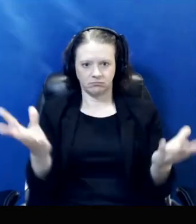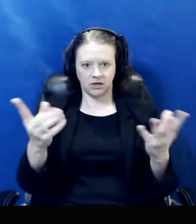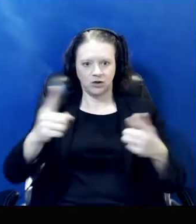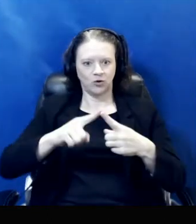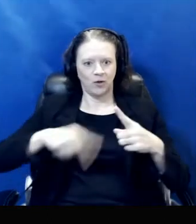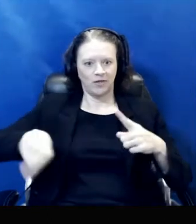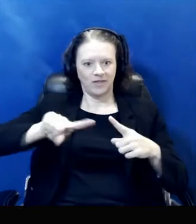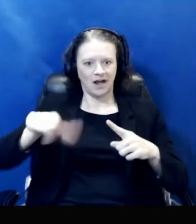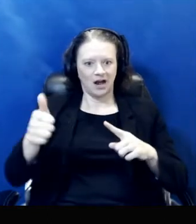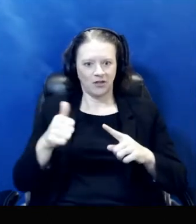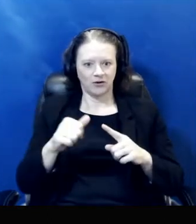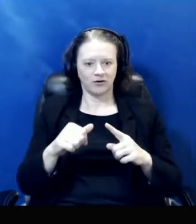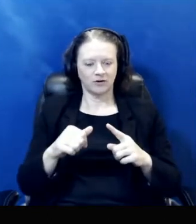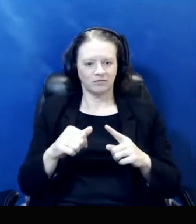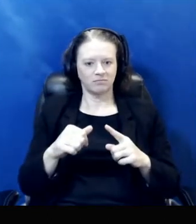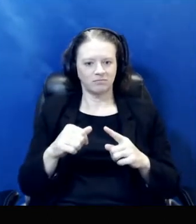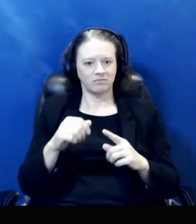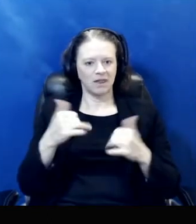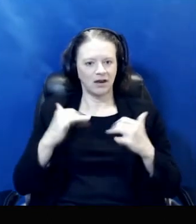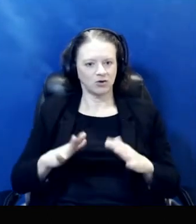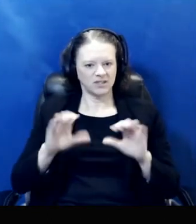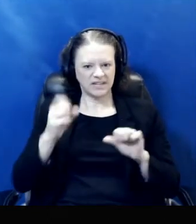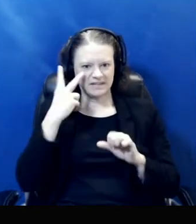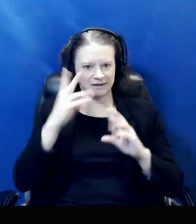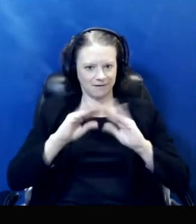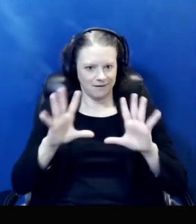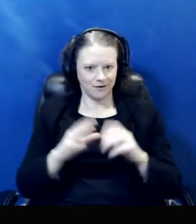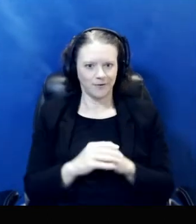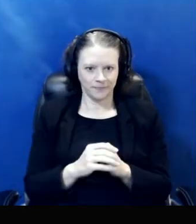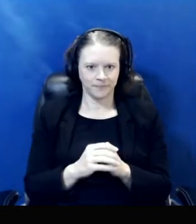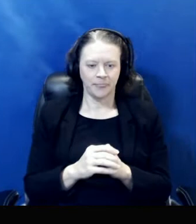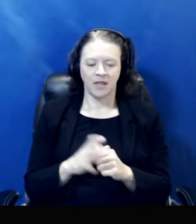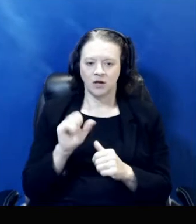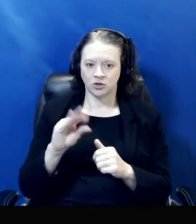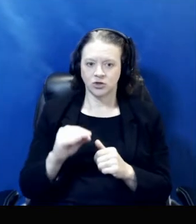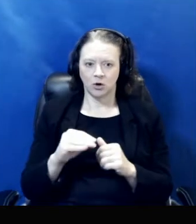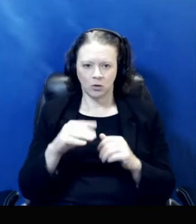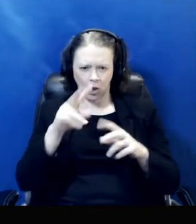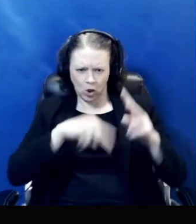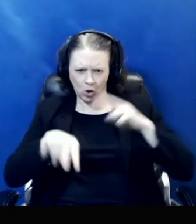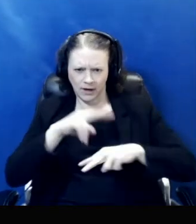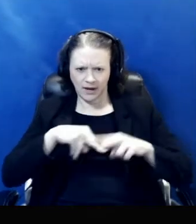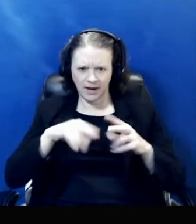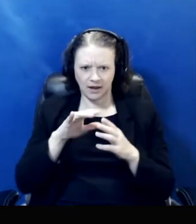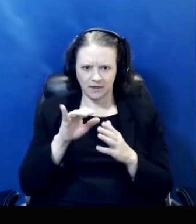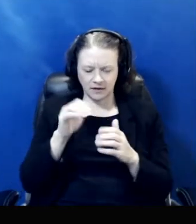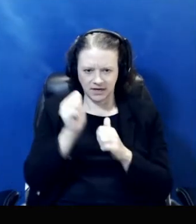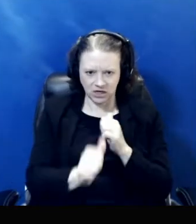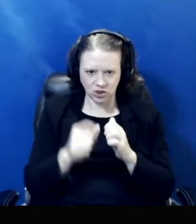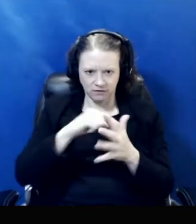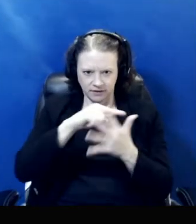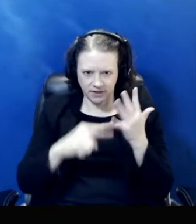through the scoping questions for each XAG and determining if the answer to any of these scoping questions is: "Yes,